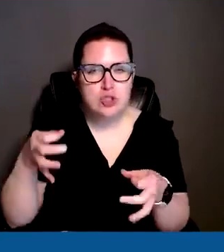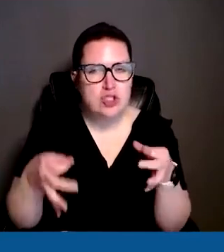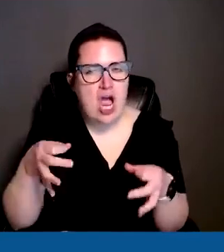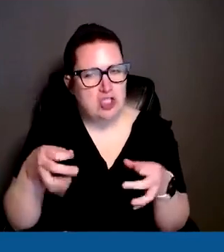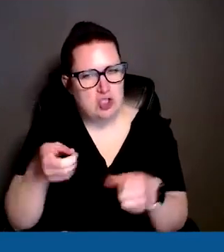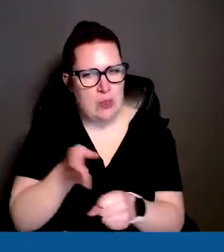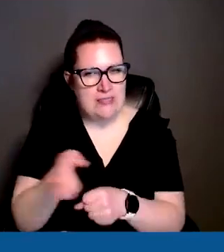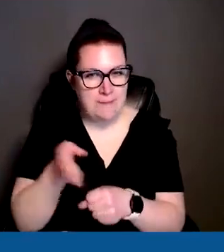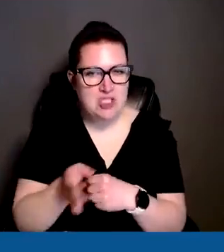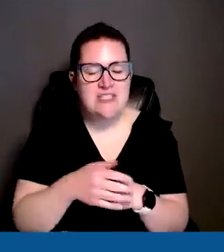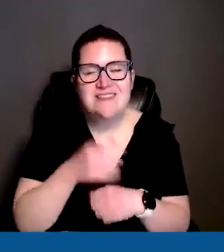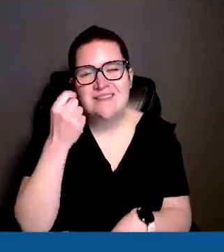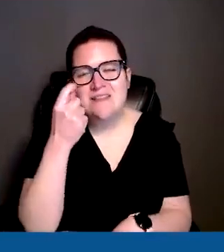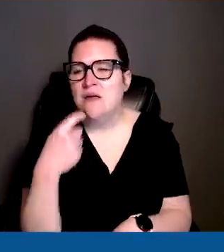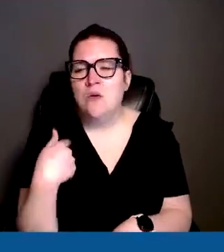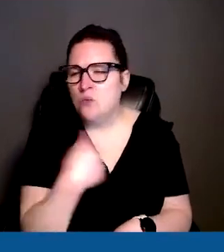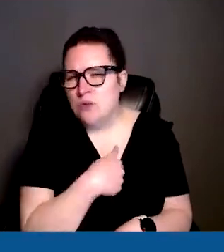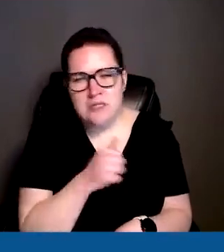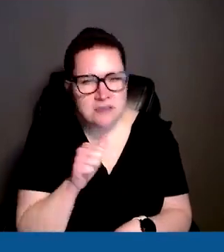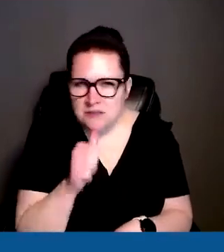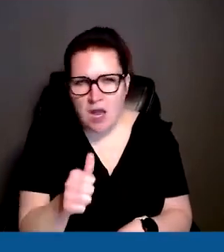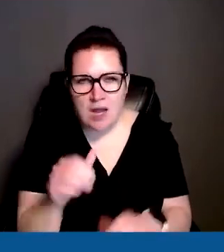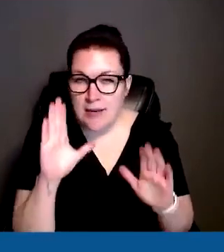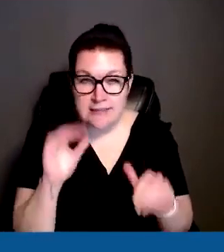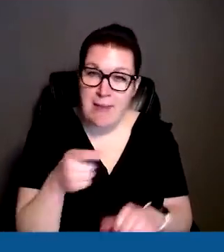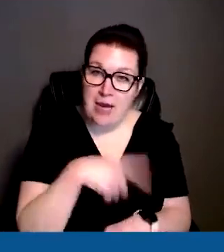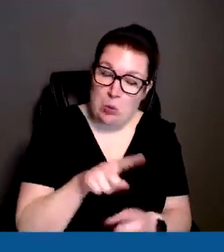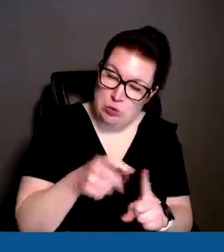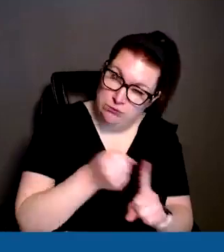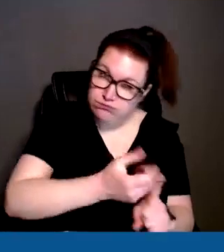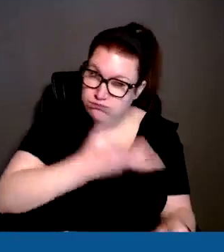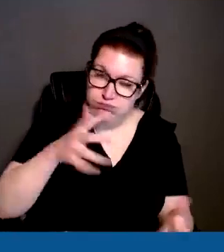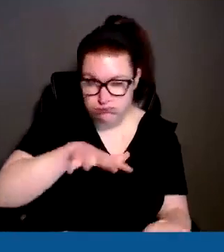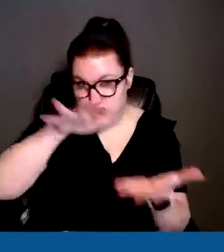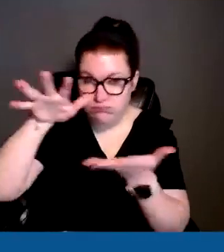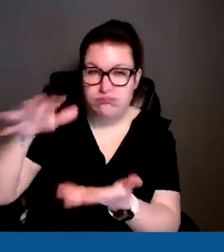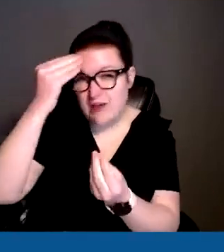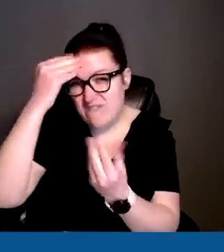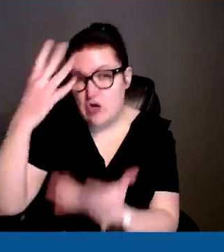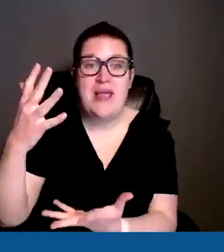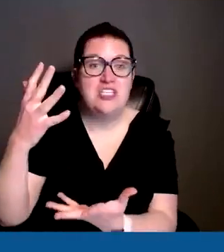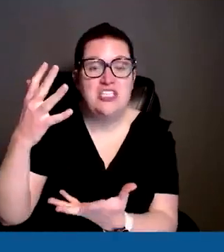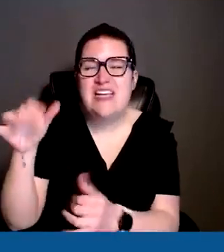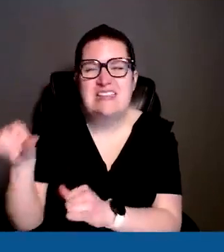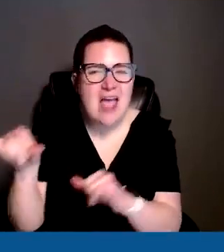We do not expect you to provide the kind of information that would, where you would get